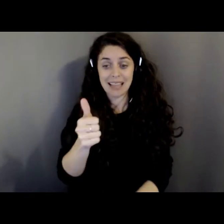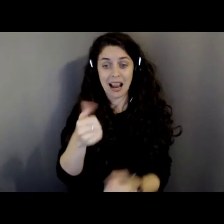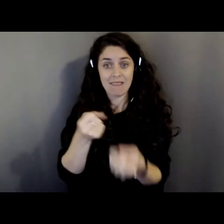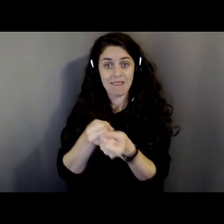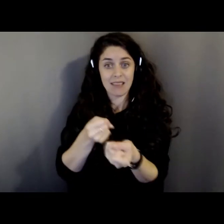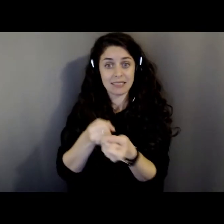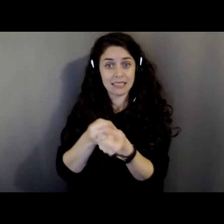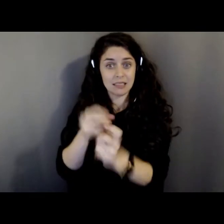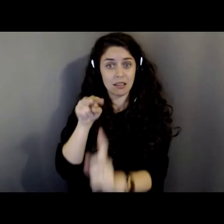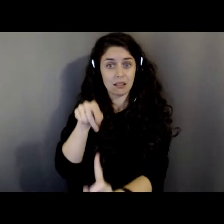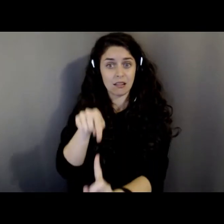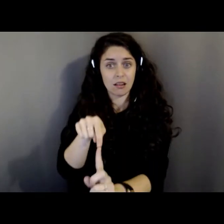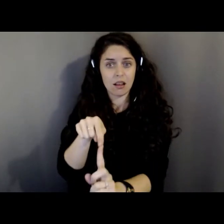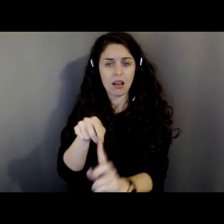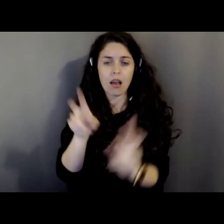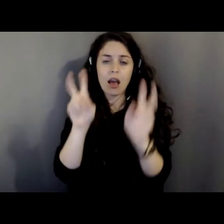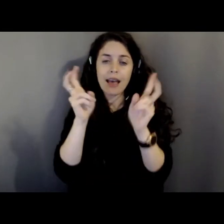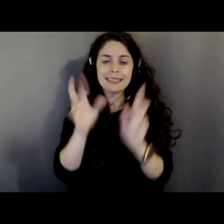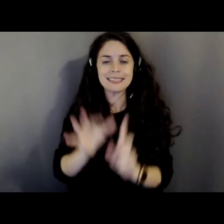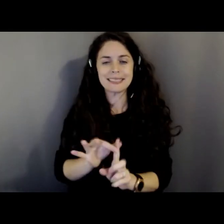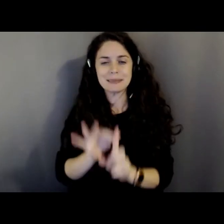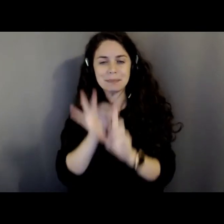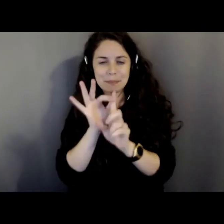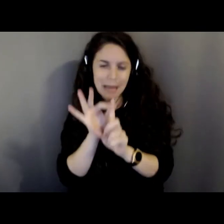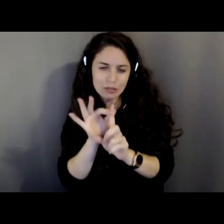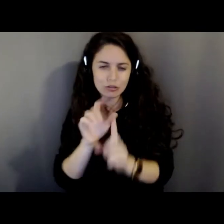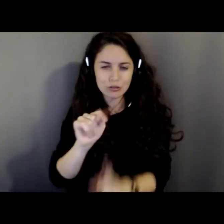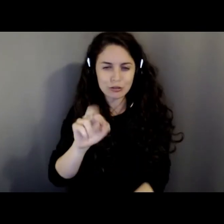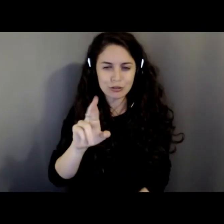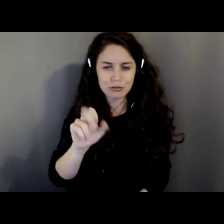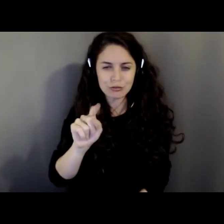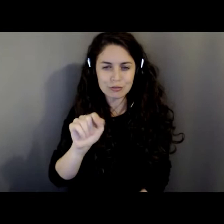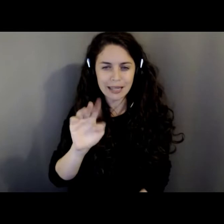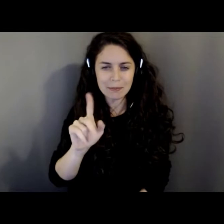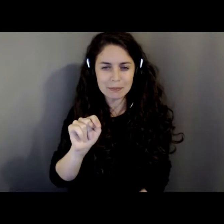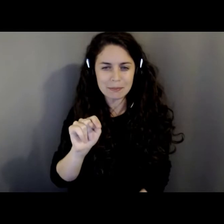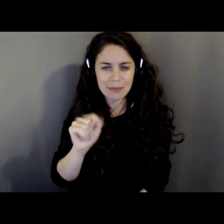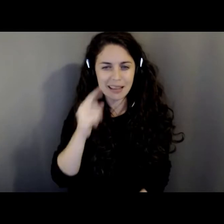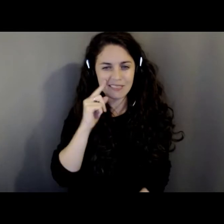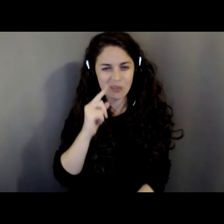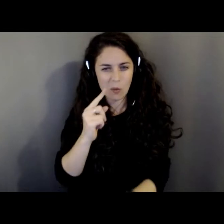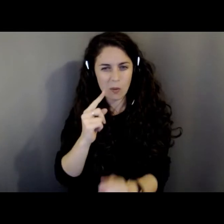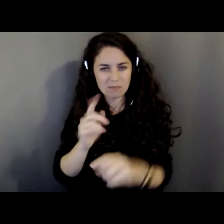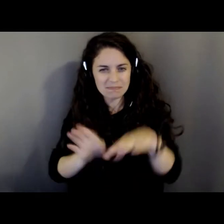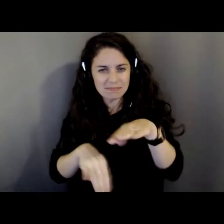considered special treatment to ask what you, to ask for what you need to be successful.